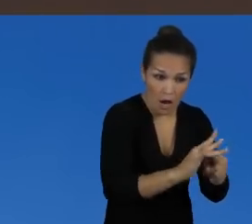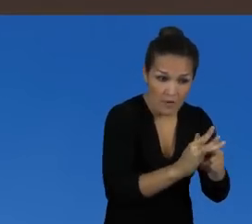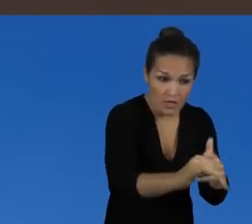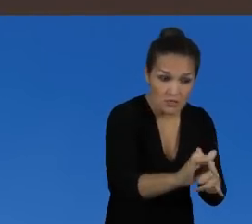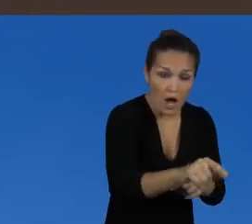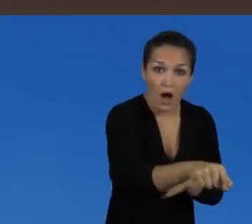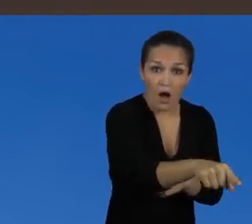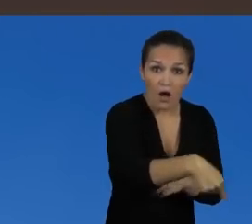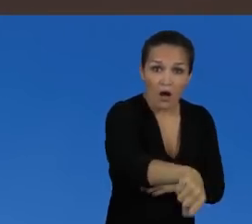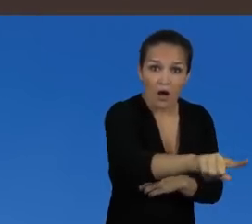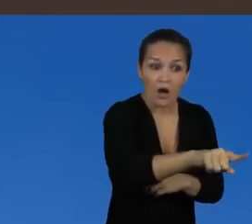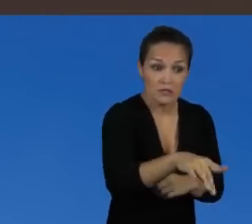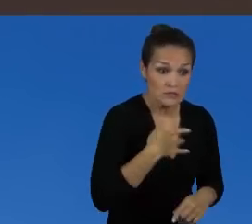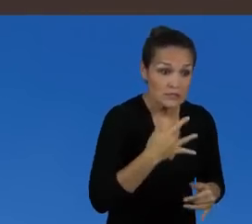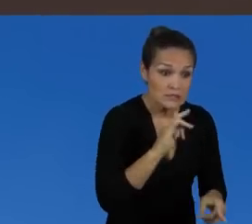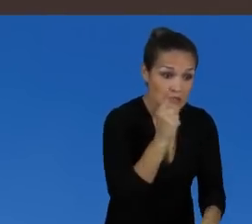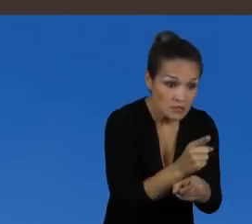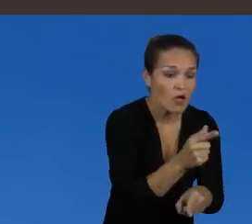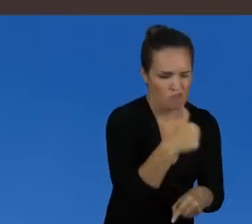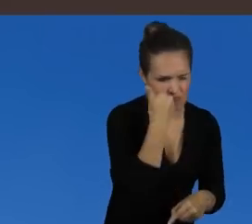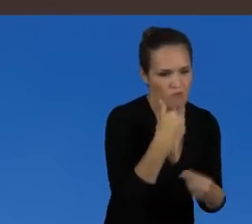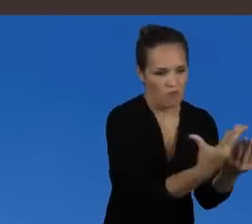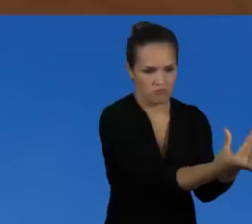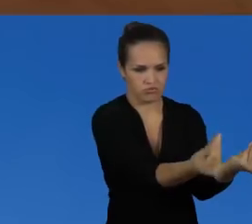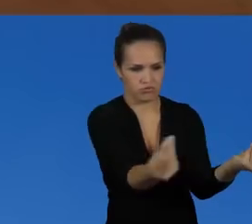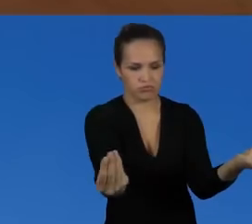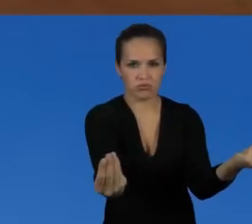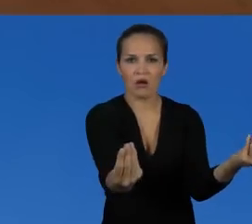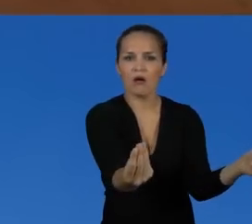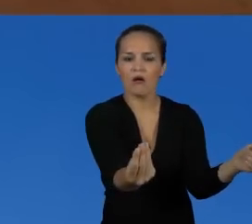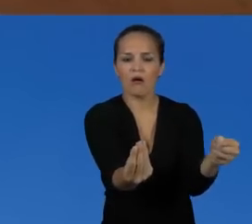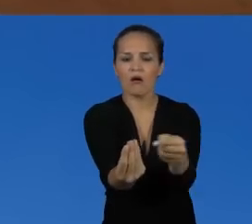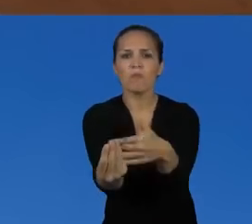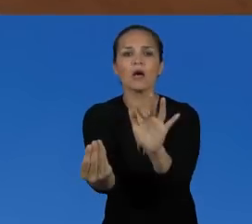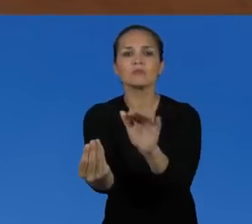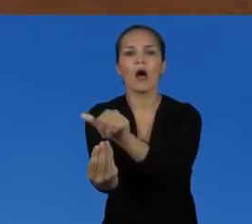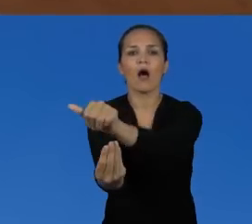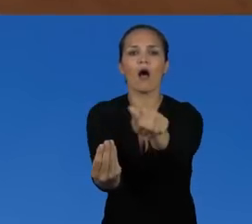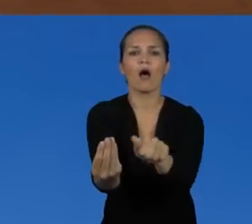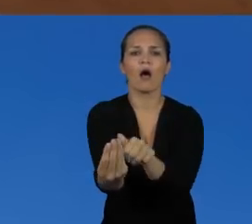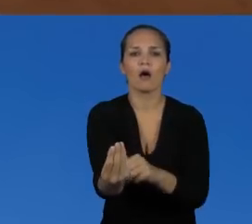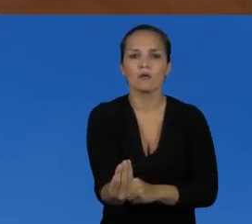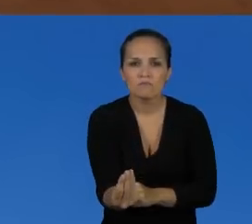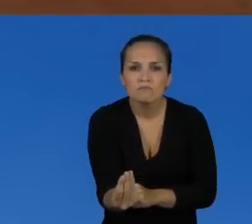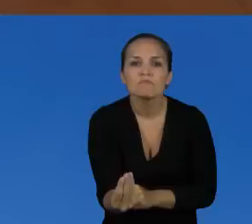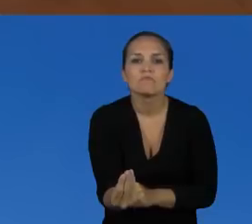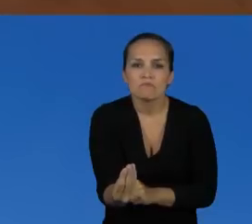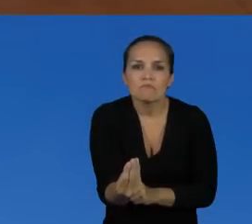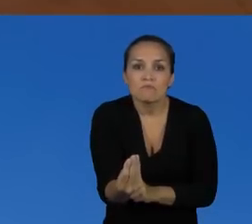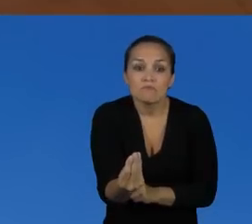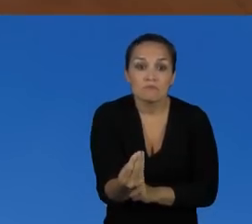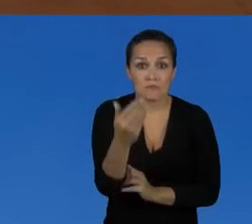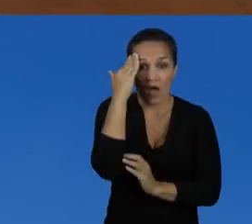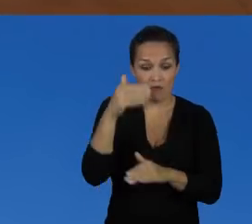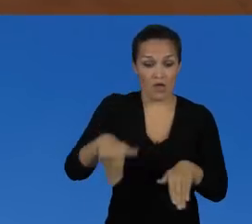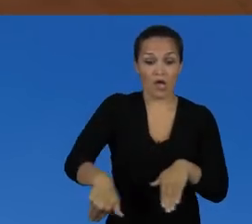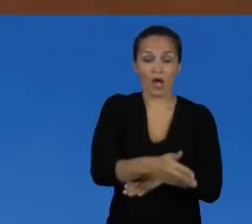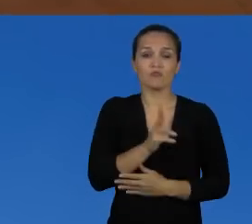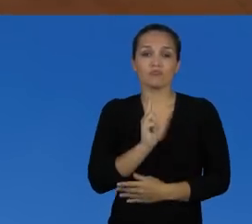Invariably, all women move to that part of the classroom. To walk on the street anticipating